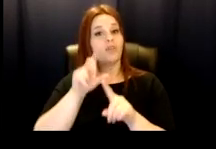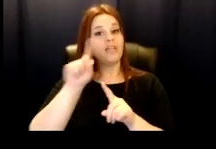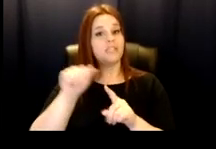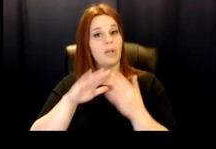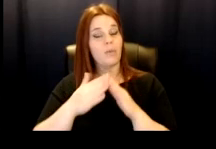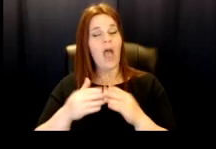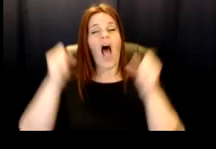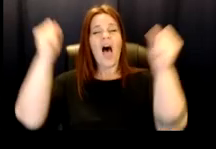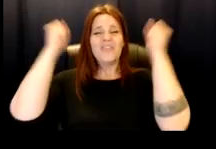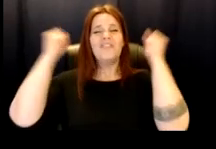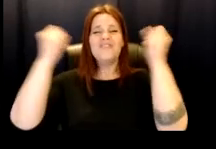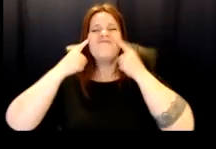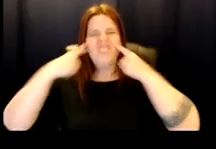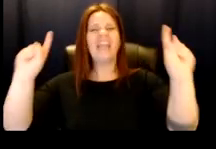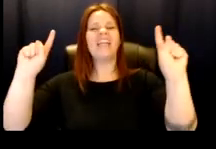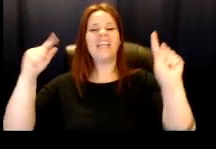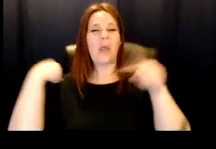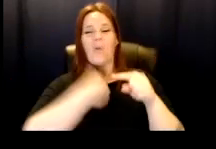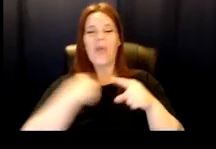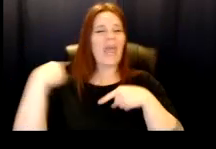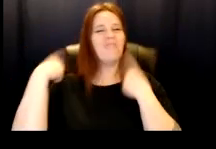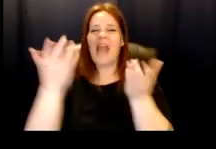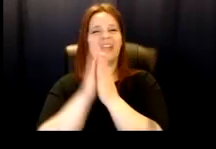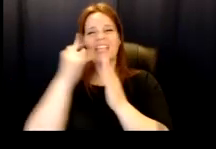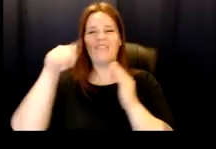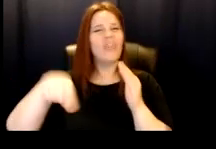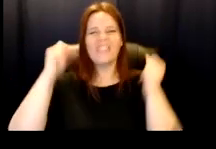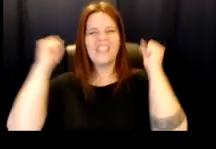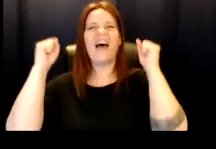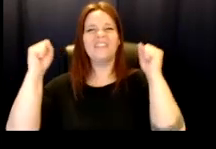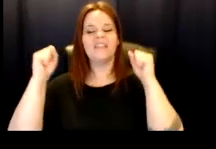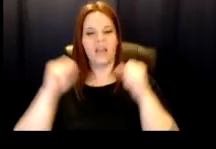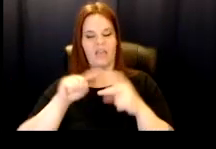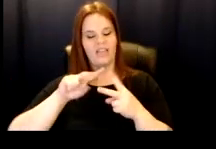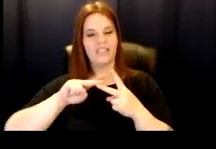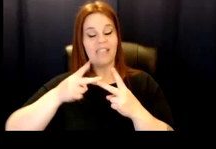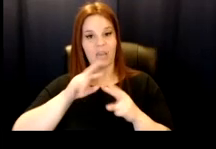We have been asking for this. And the second response is like, okay, now that everyone,